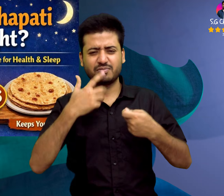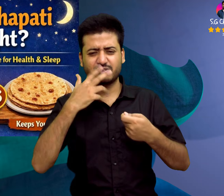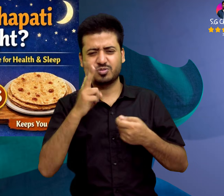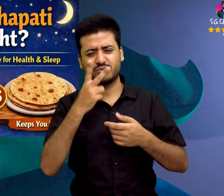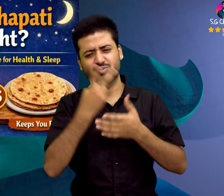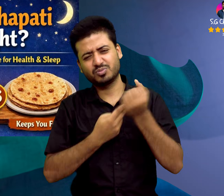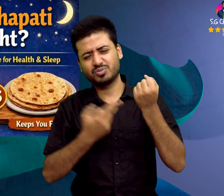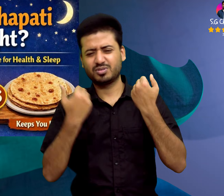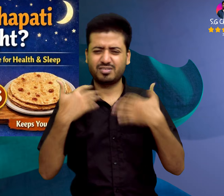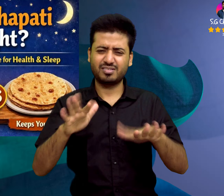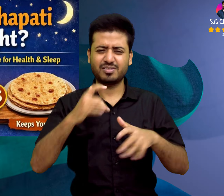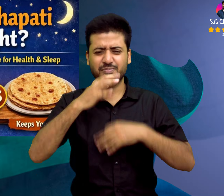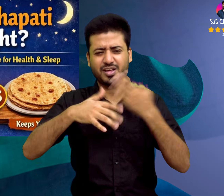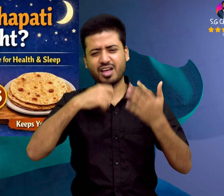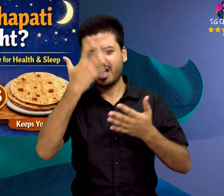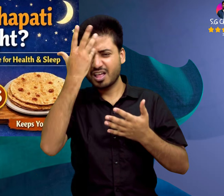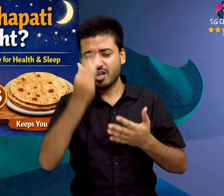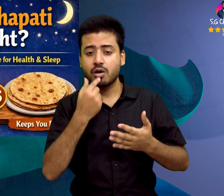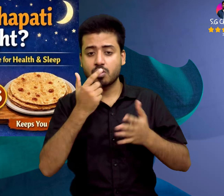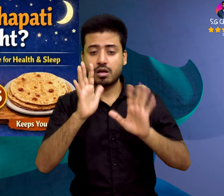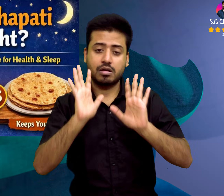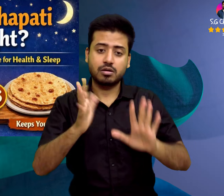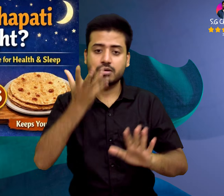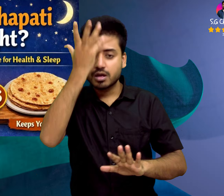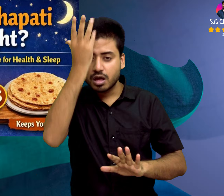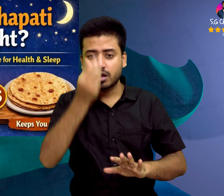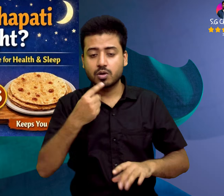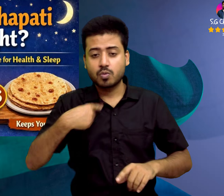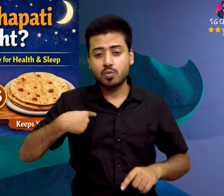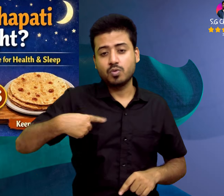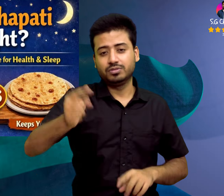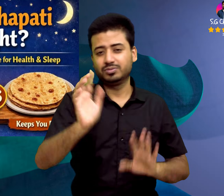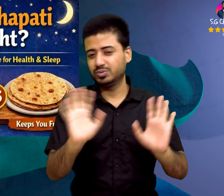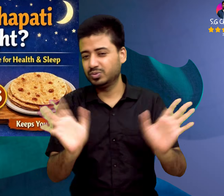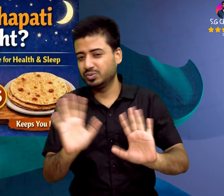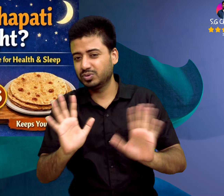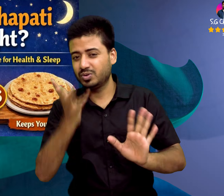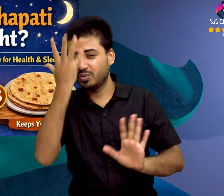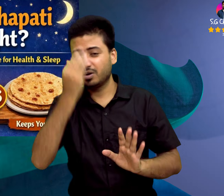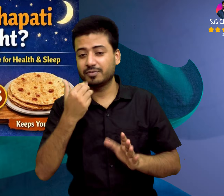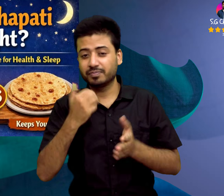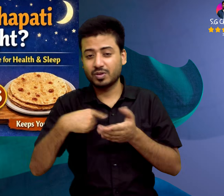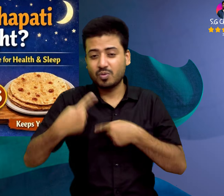vary wildly in their nutritional profiles based on how they are cultured, strained, and aged.